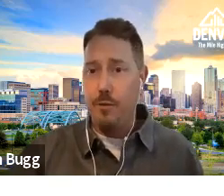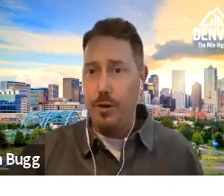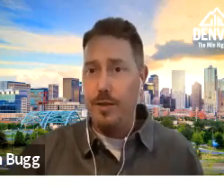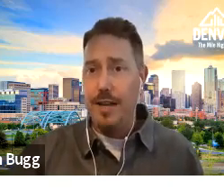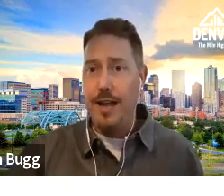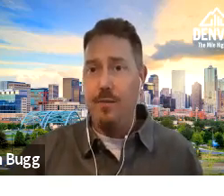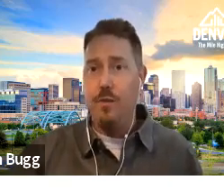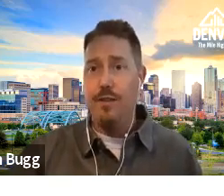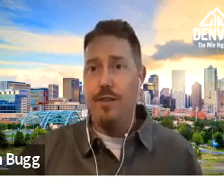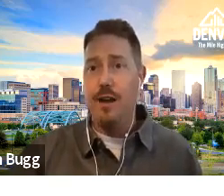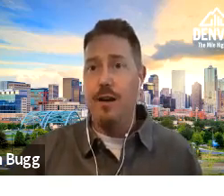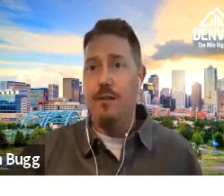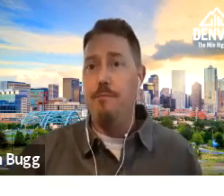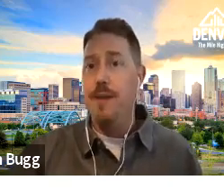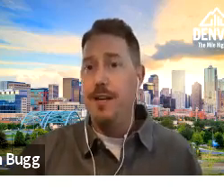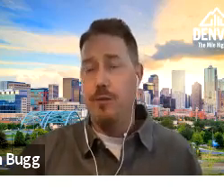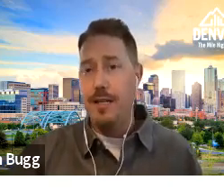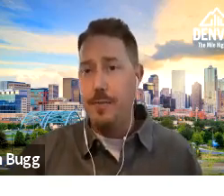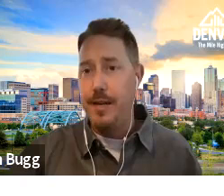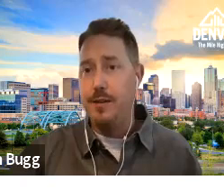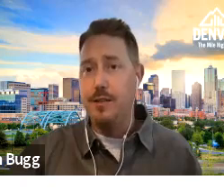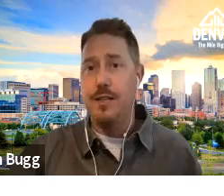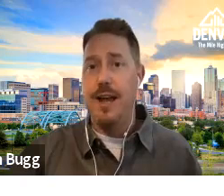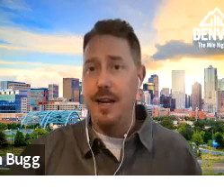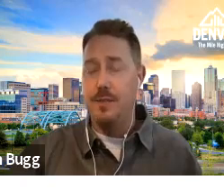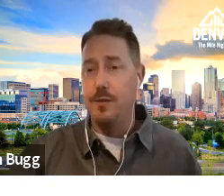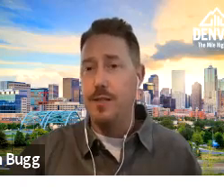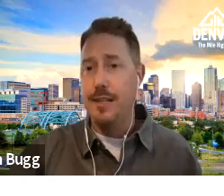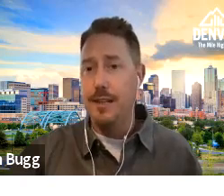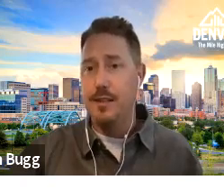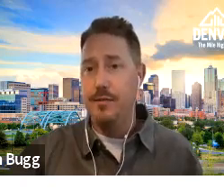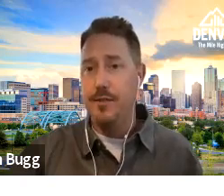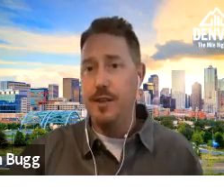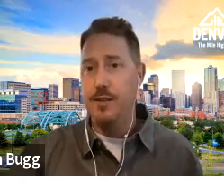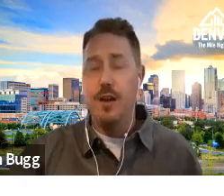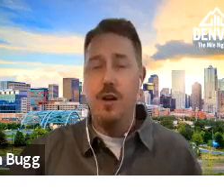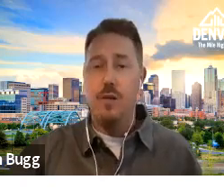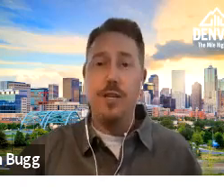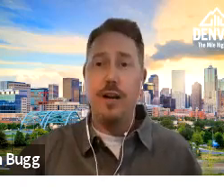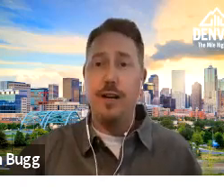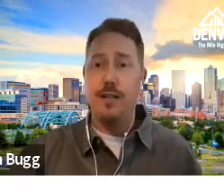for you today with uh many great speakers and experts in this field we're going to be sharing